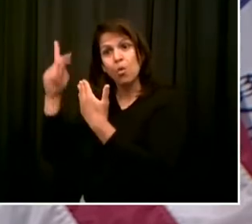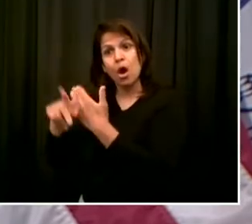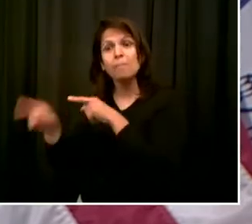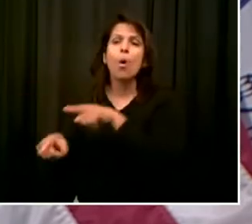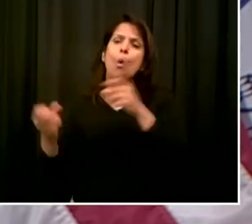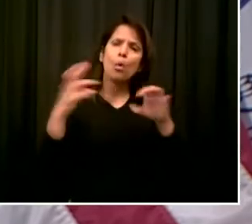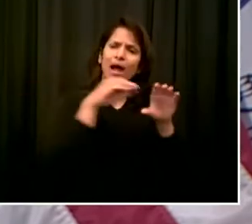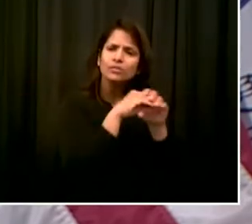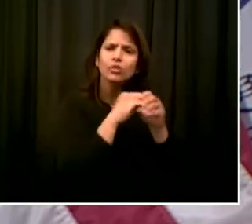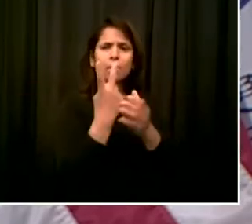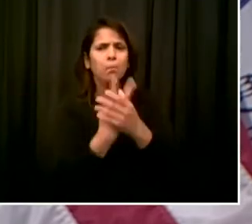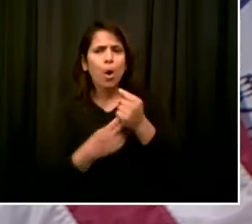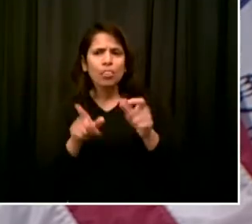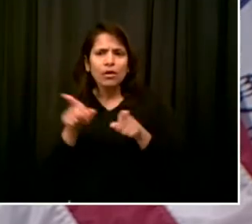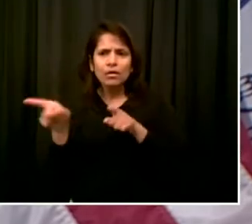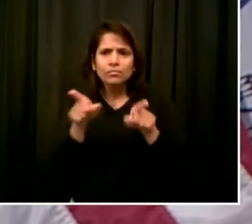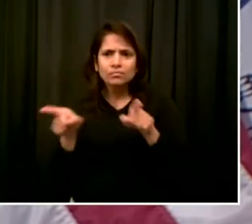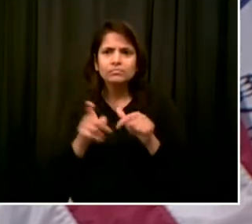GOING TO BE HARD TO RECOSTNRCTU